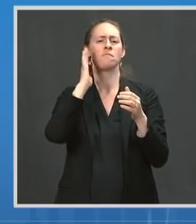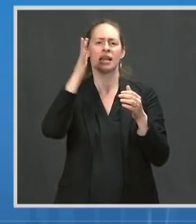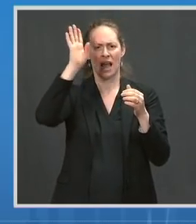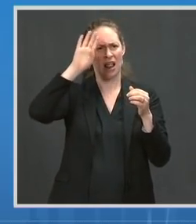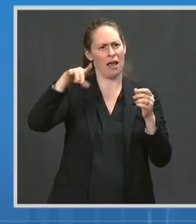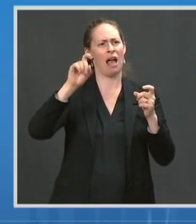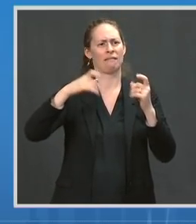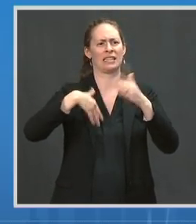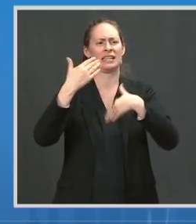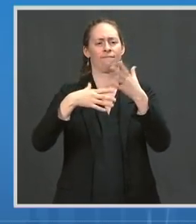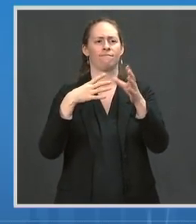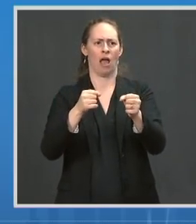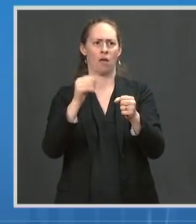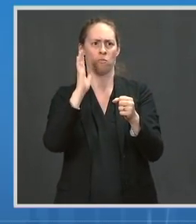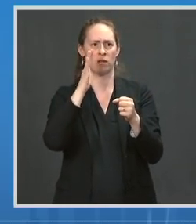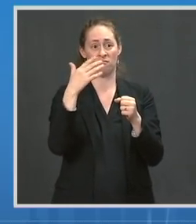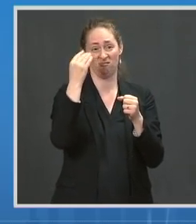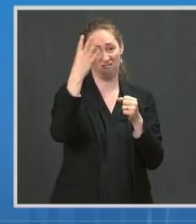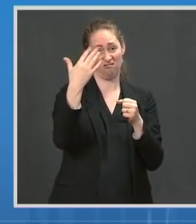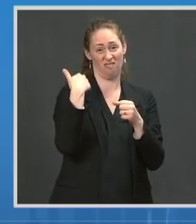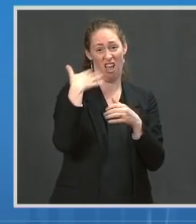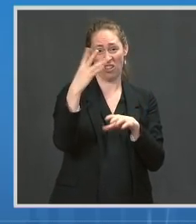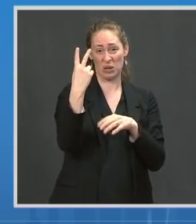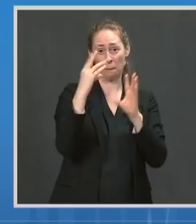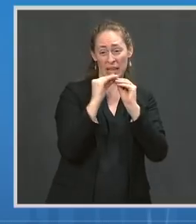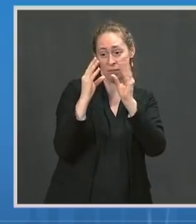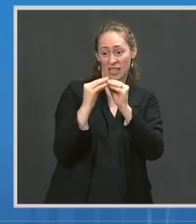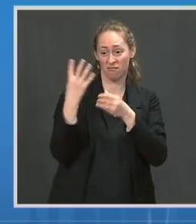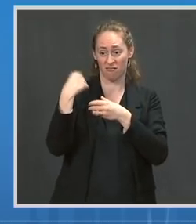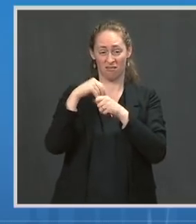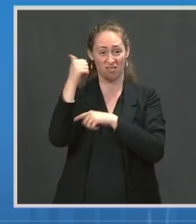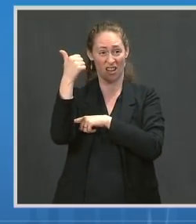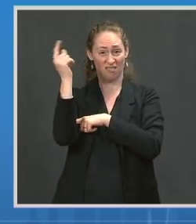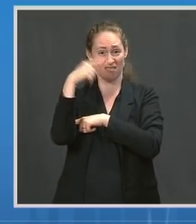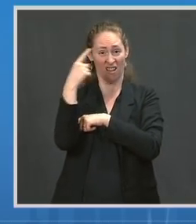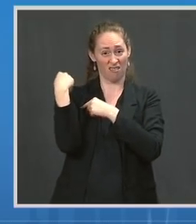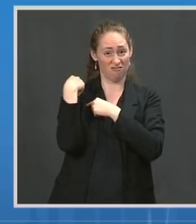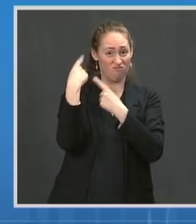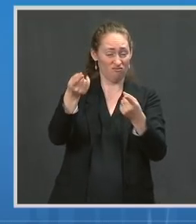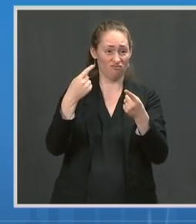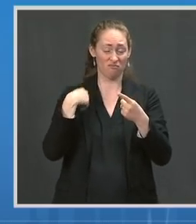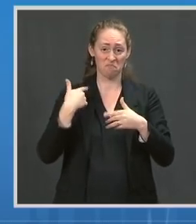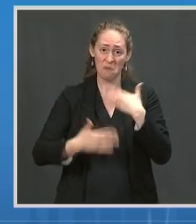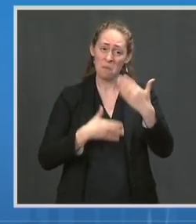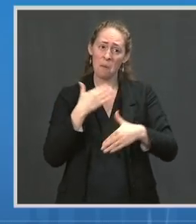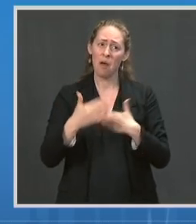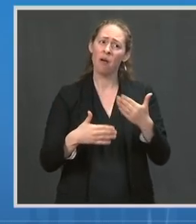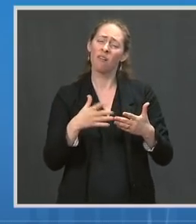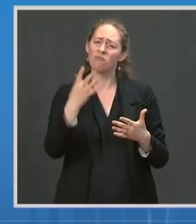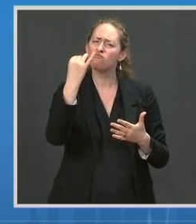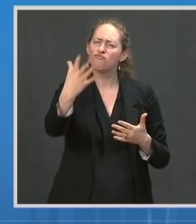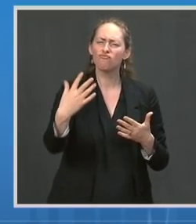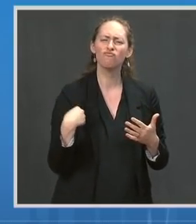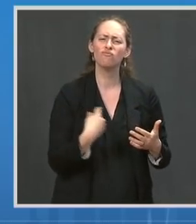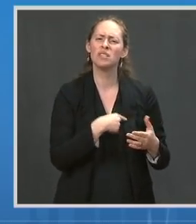in a 10-day period -- or 14-day period. And so, we are moving. And what I would say to the American people